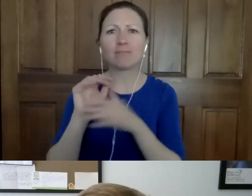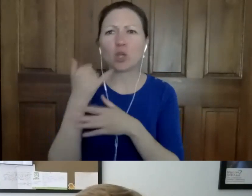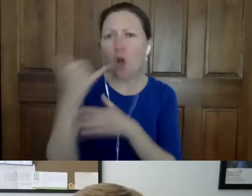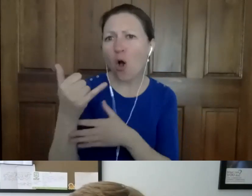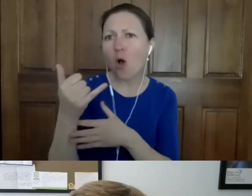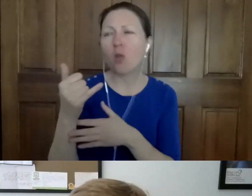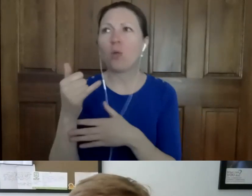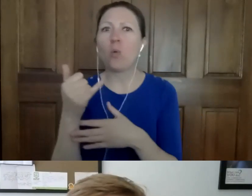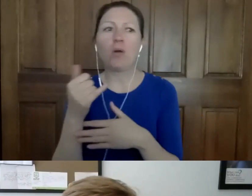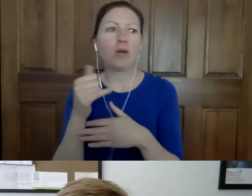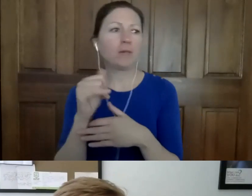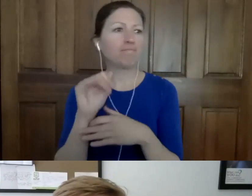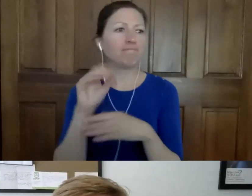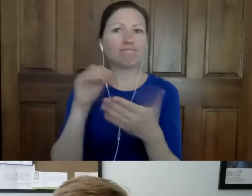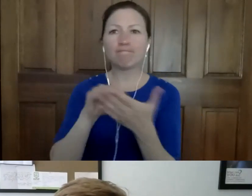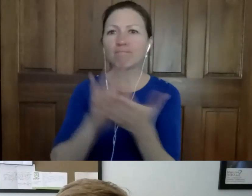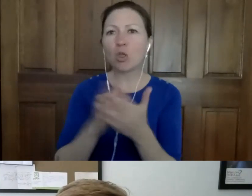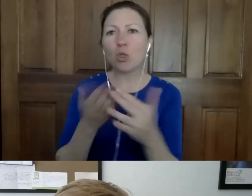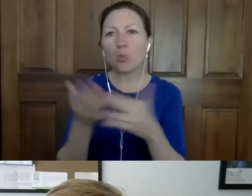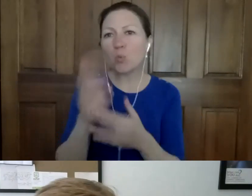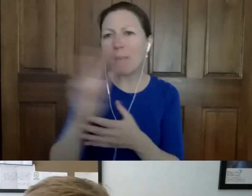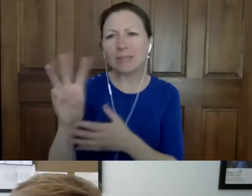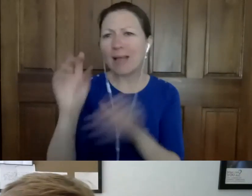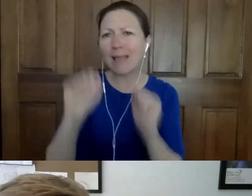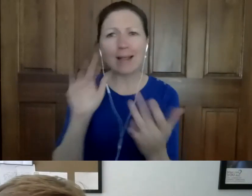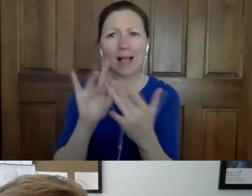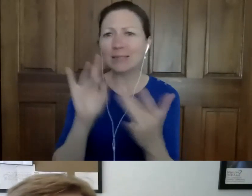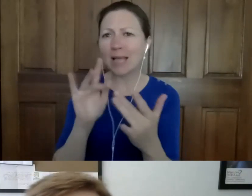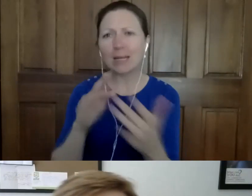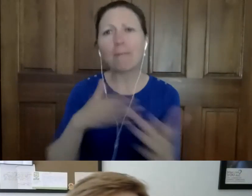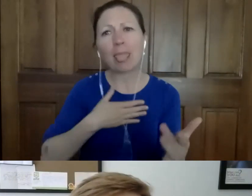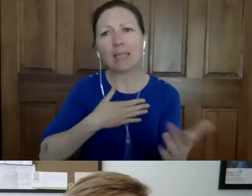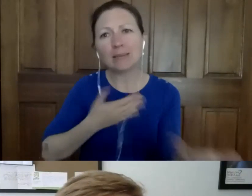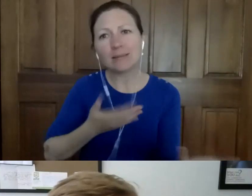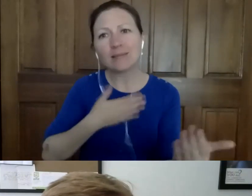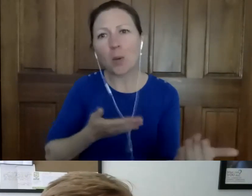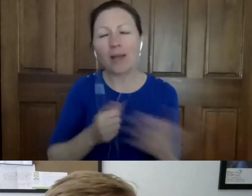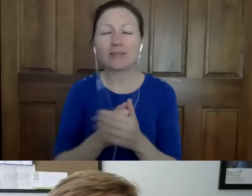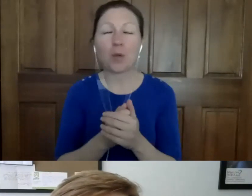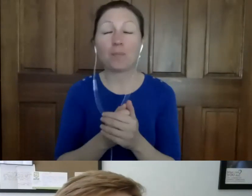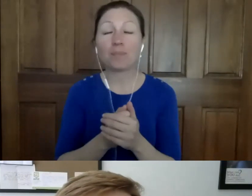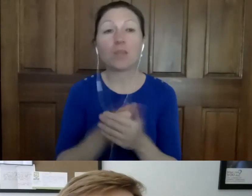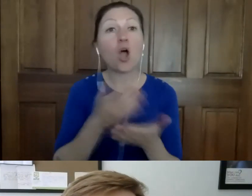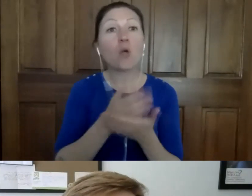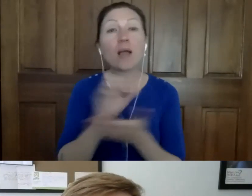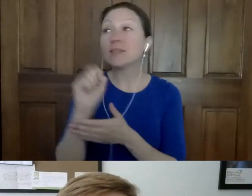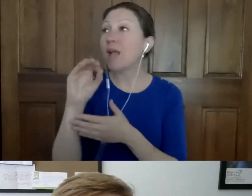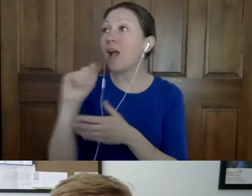All right. Scott. Anything else? >> No, I think that just about wraps it up.